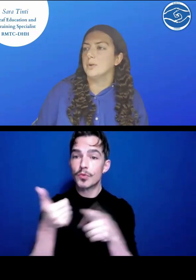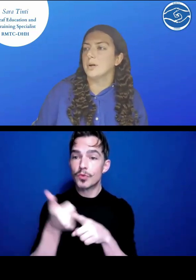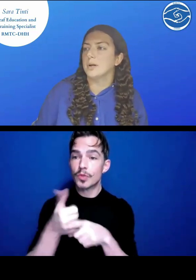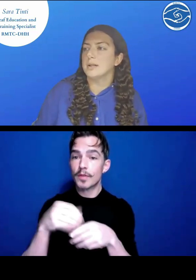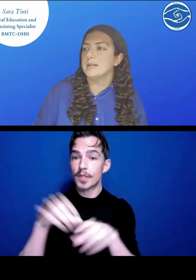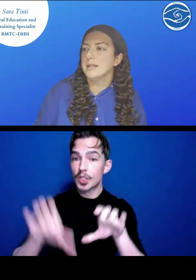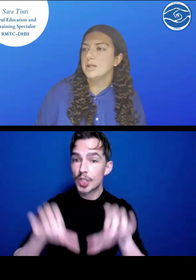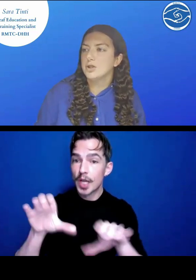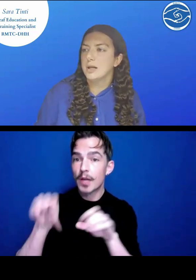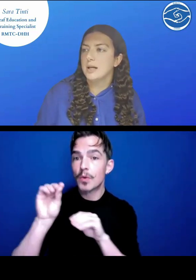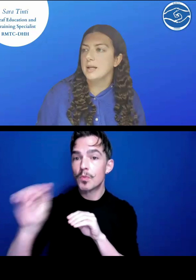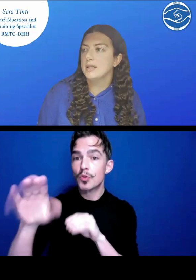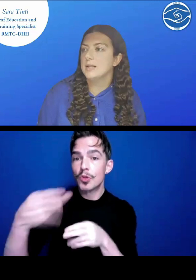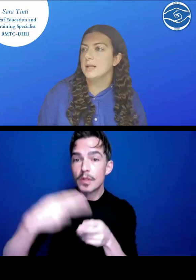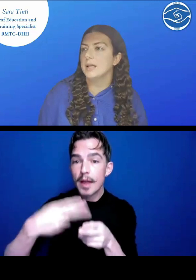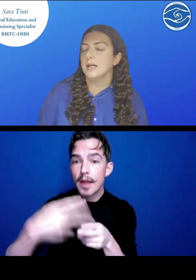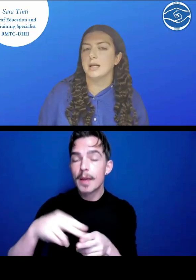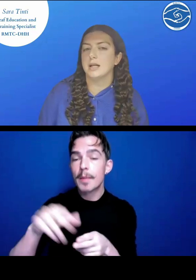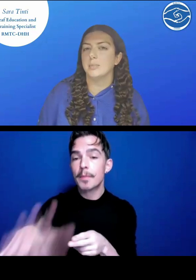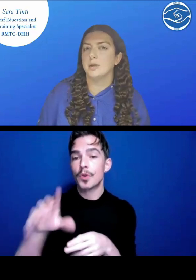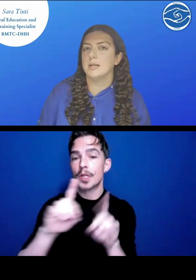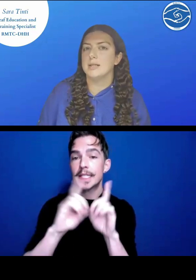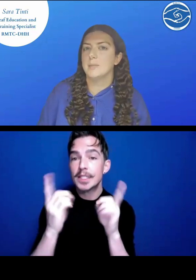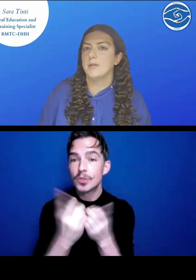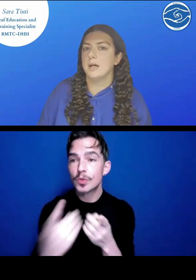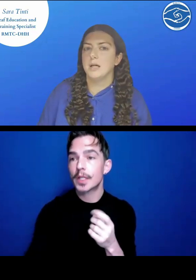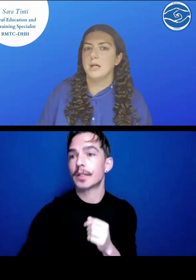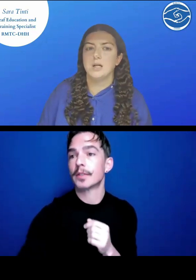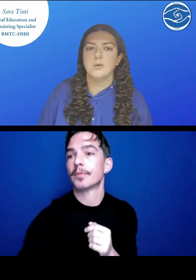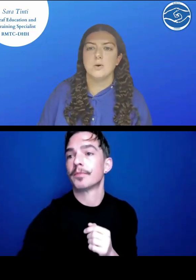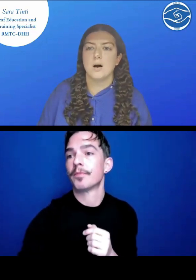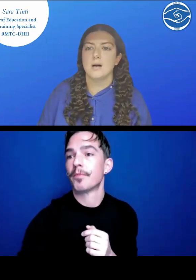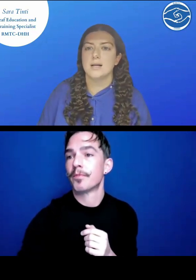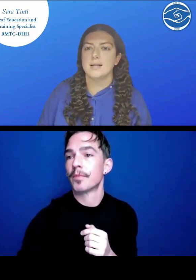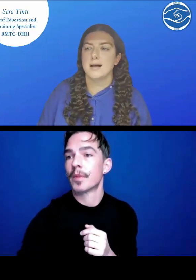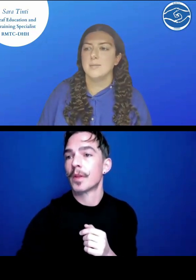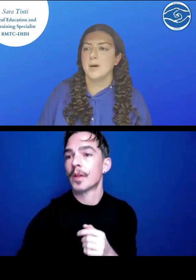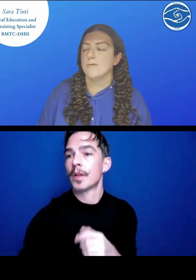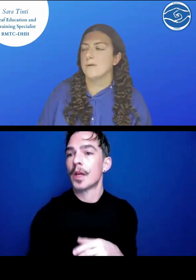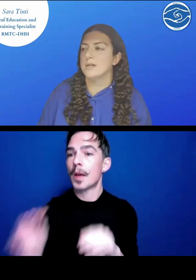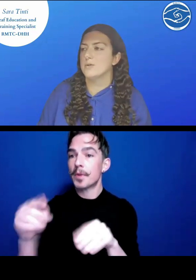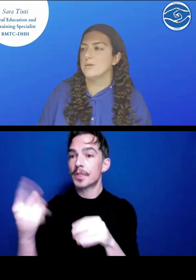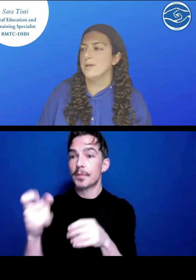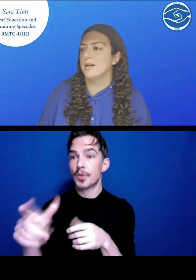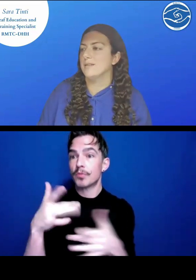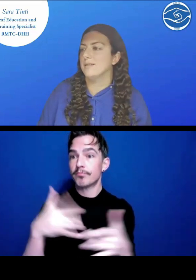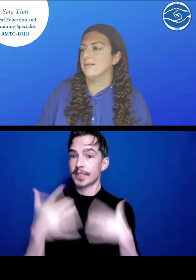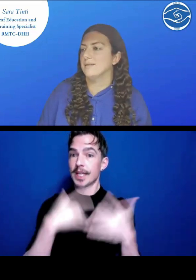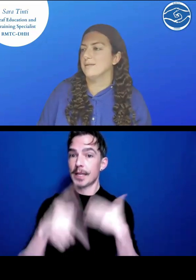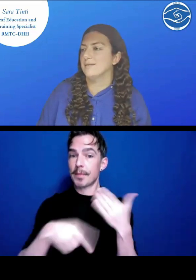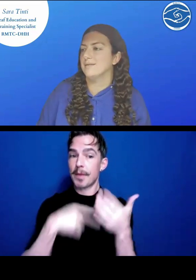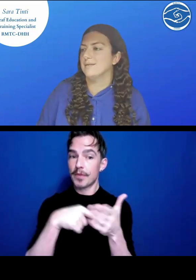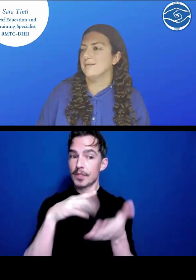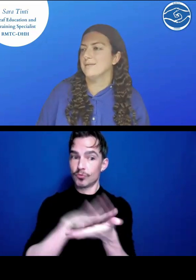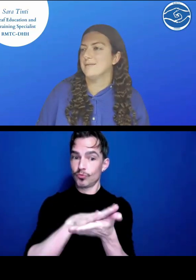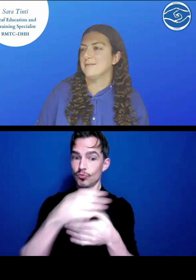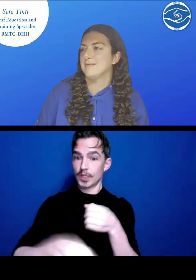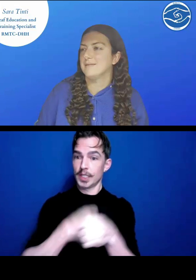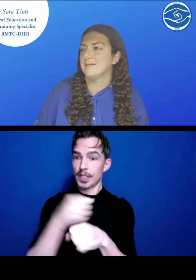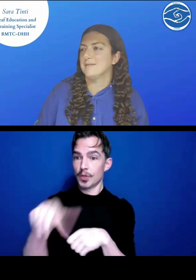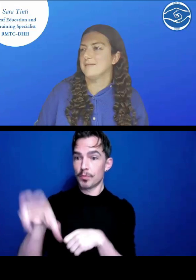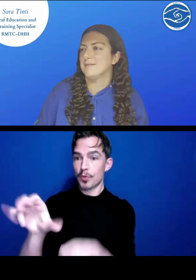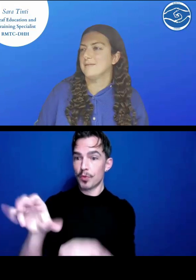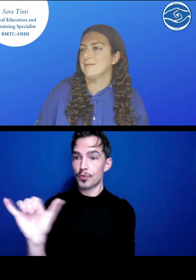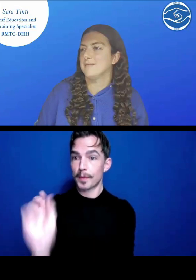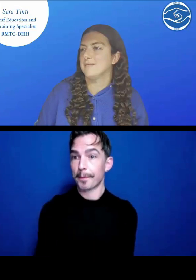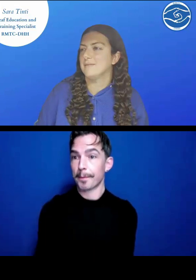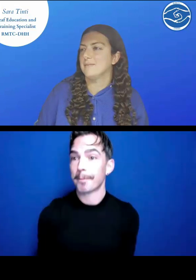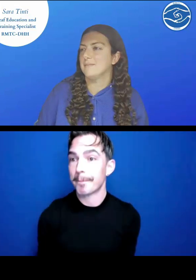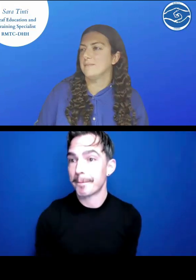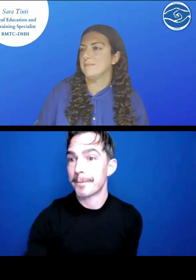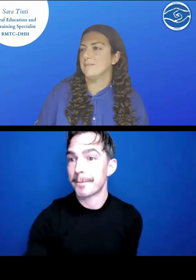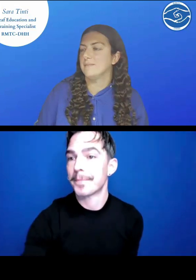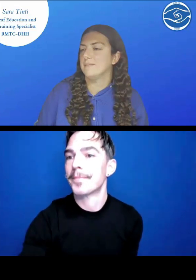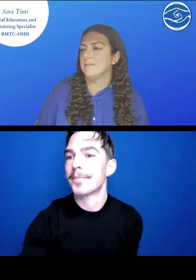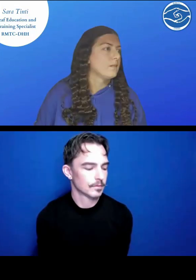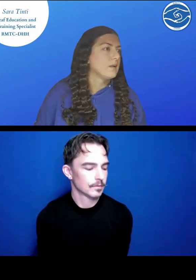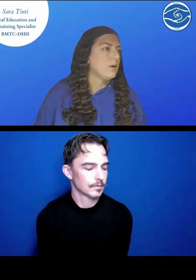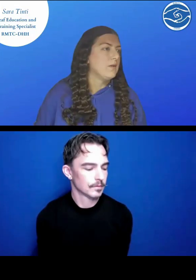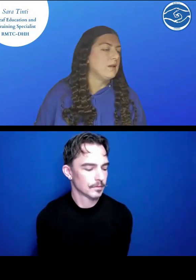put your district, and put something you are excited about for this school year.